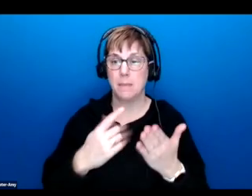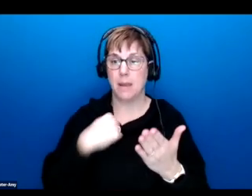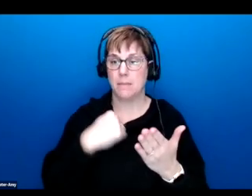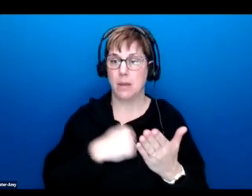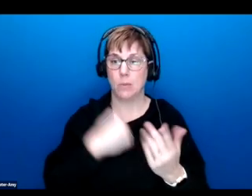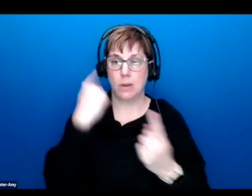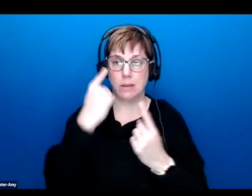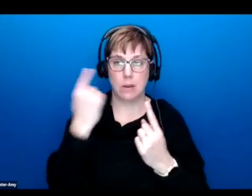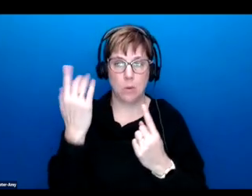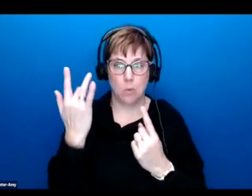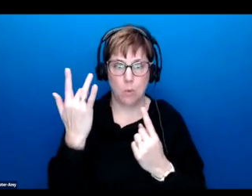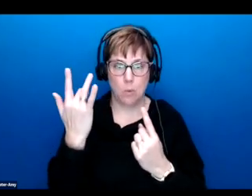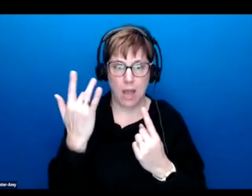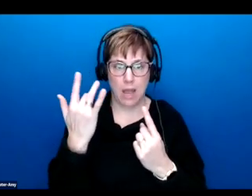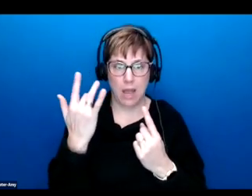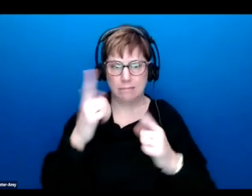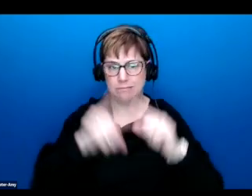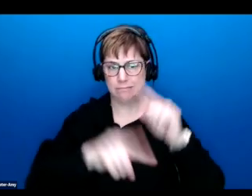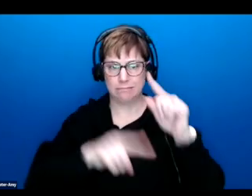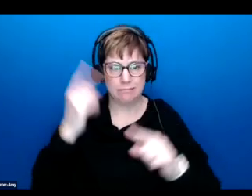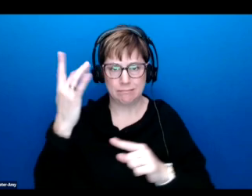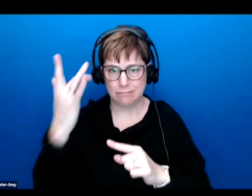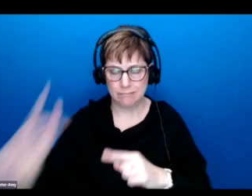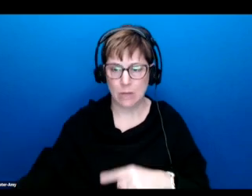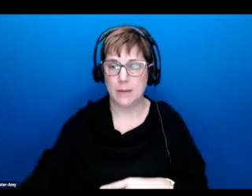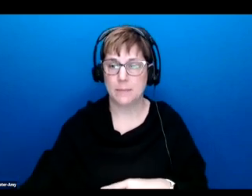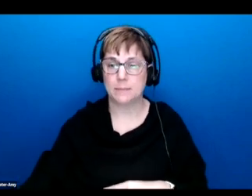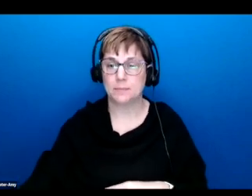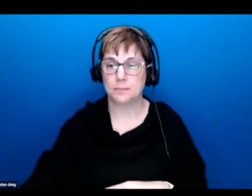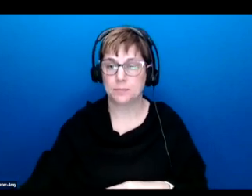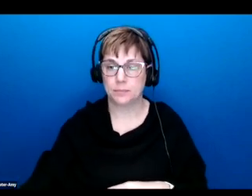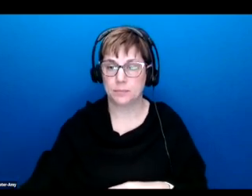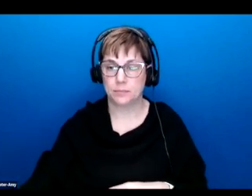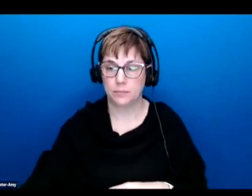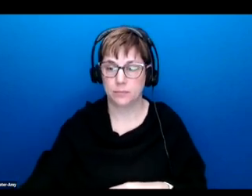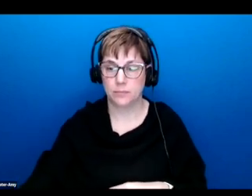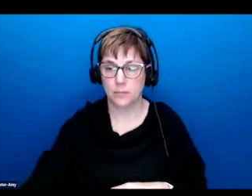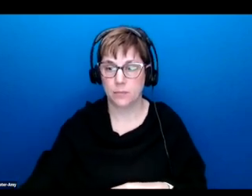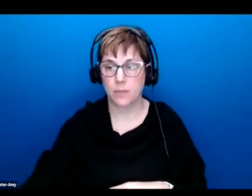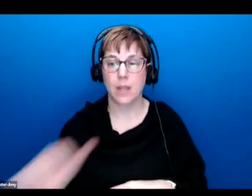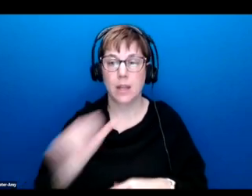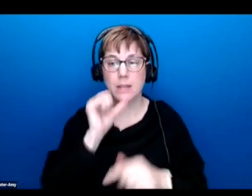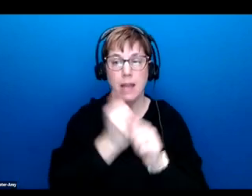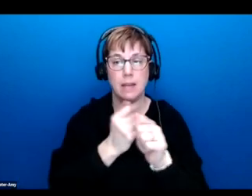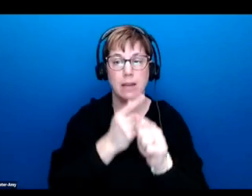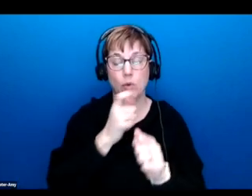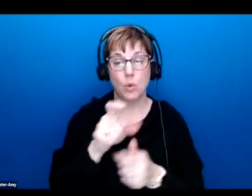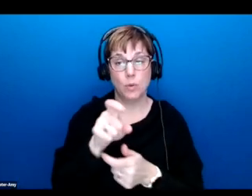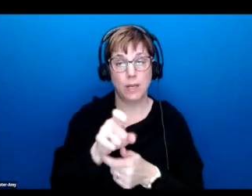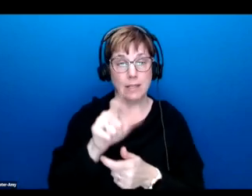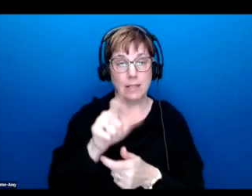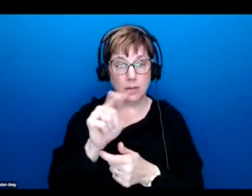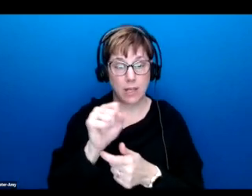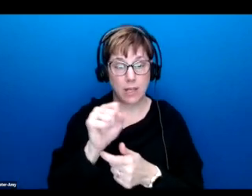such a large discrepancy. Part of the story is that not everyone who needs LTSS necessarily qualifies for Medicaid,